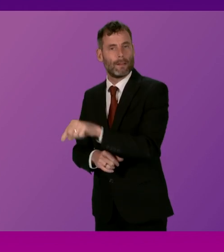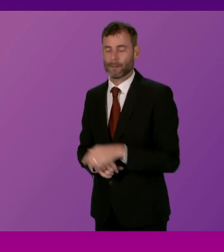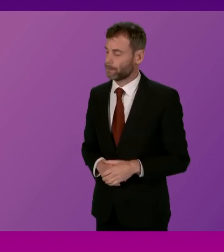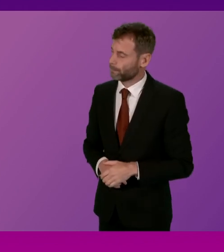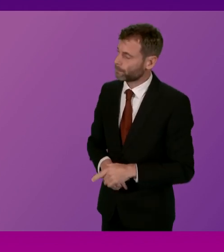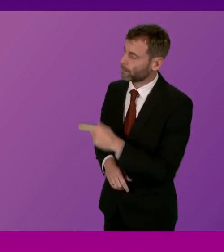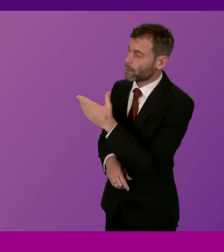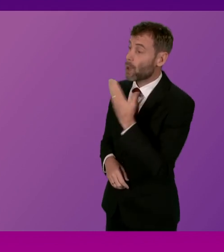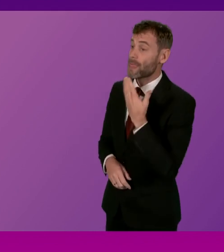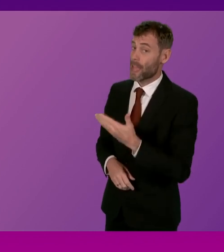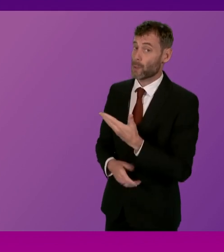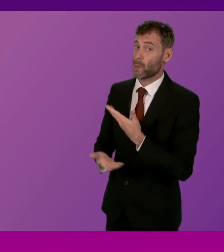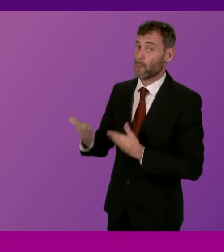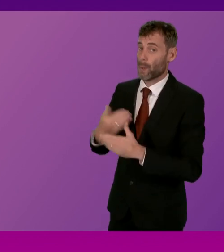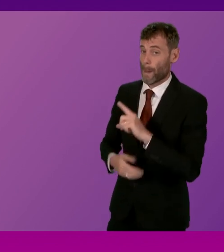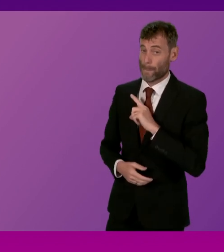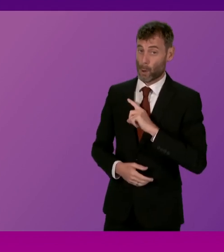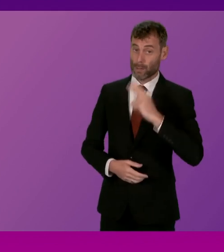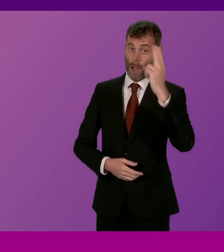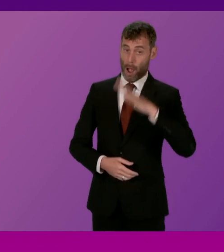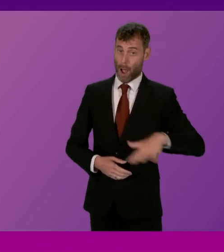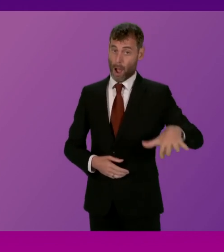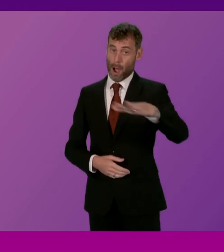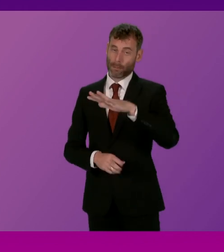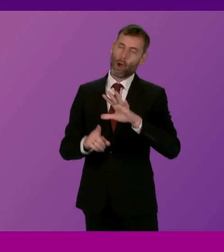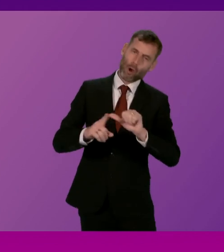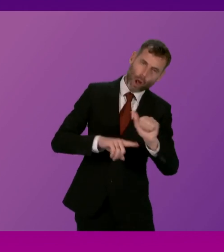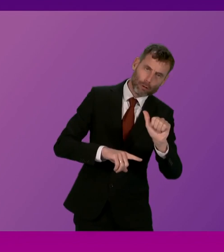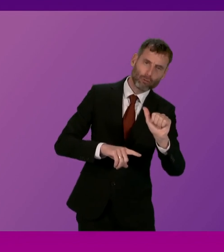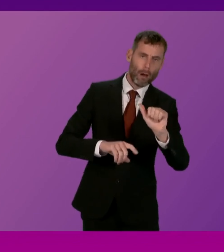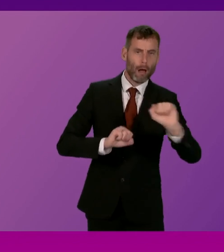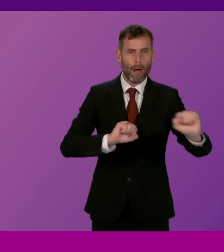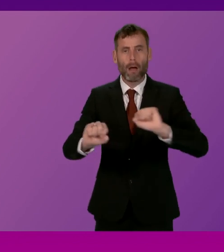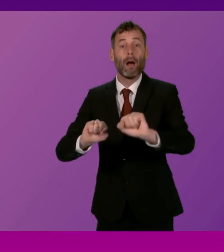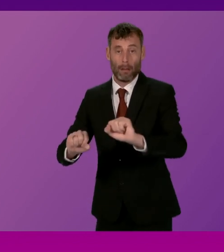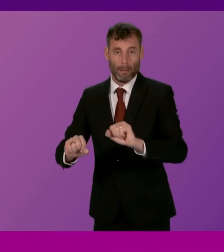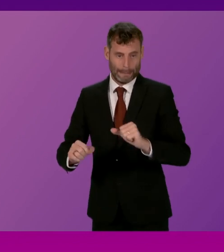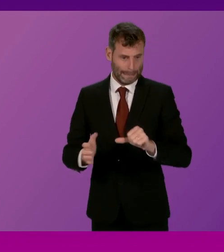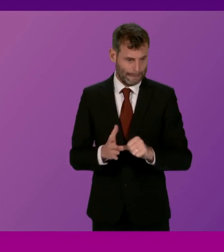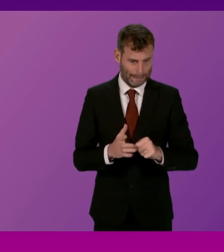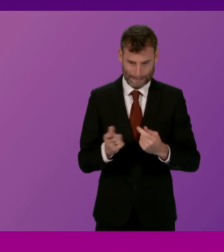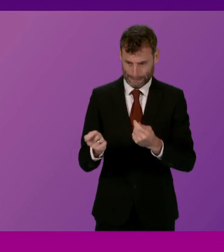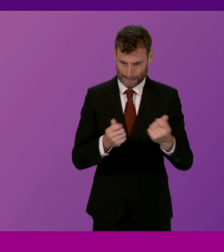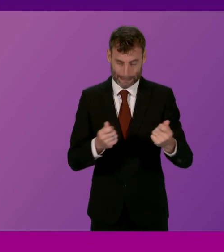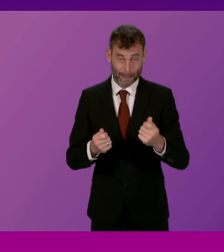There are considerable challenges in the arts and culture sector. The sector and the Scottish Government are struggling to operate in a post-pandemic,